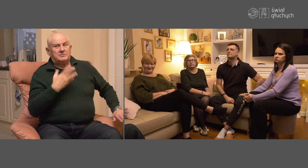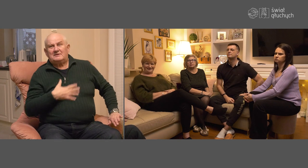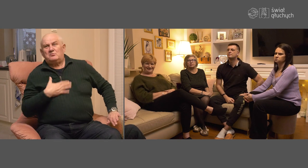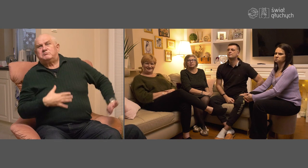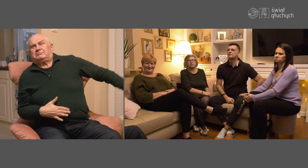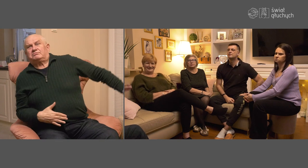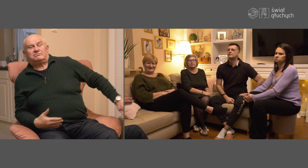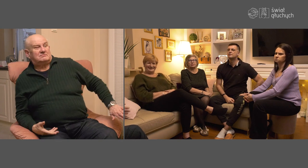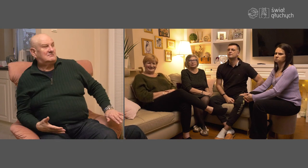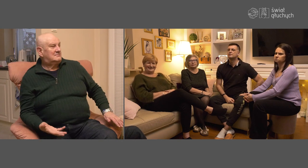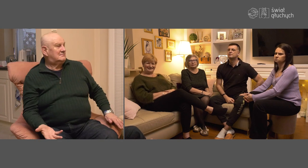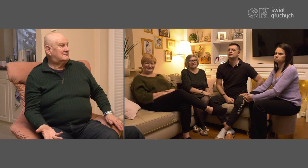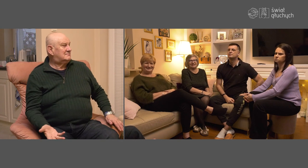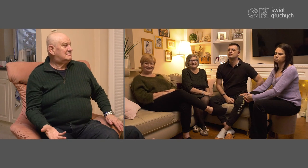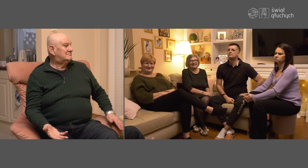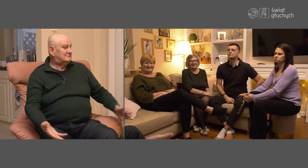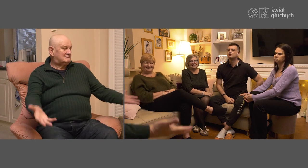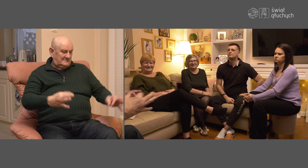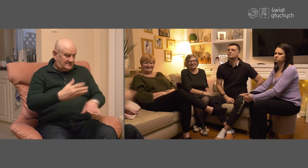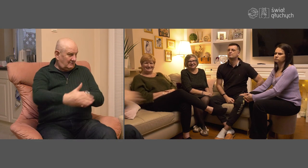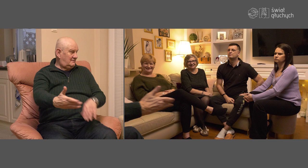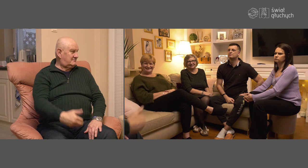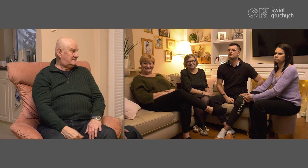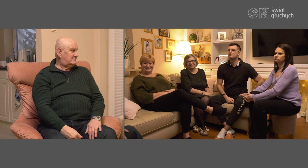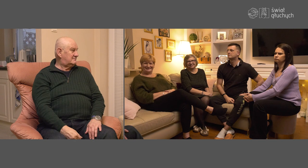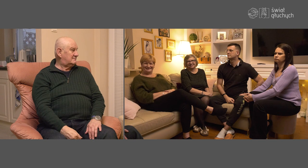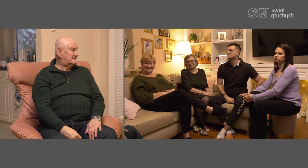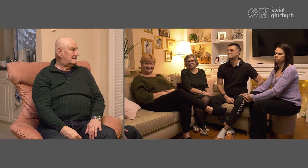because he didn't like me signing! To this day he still does!